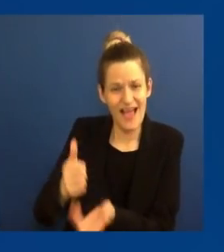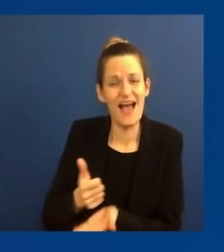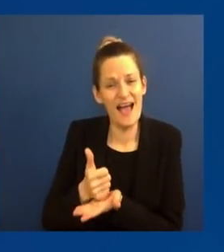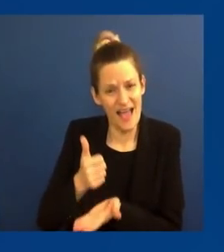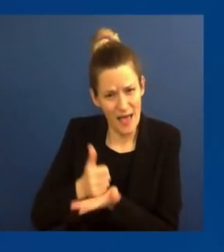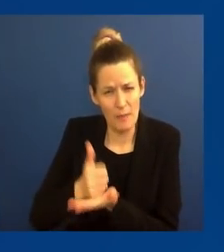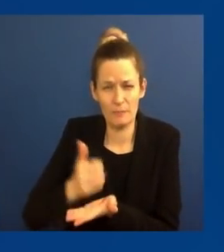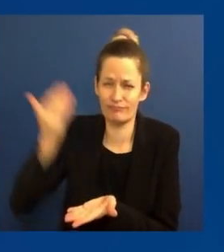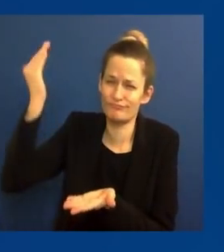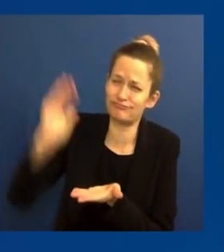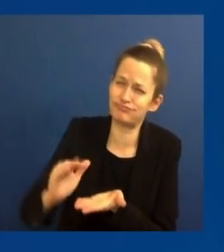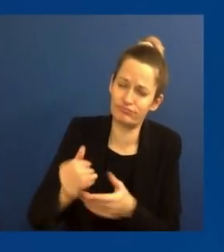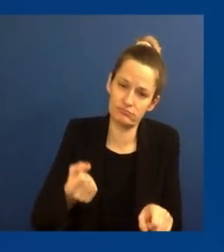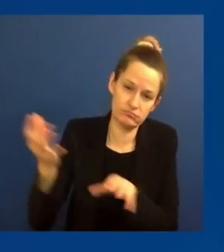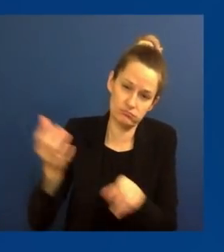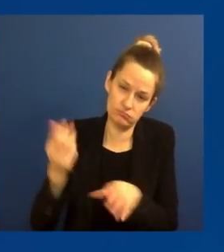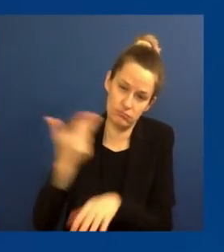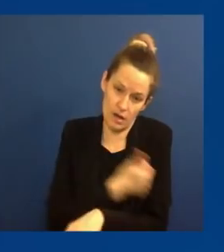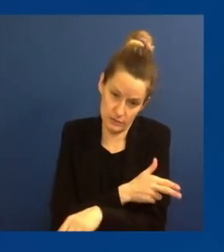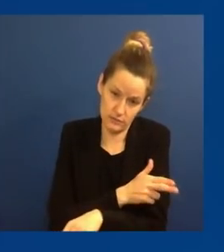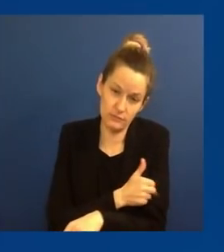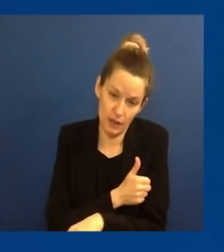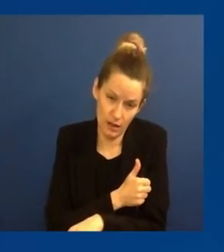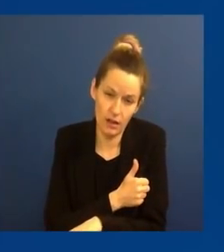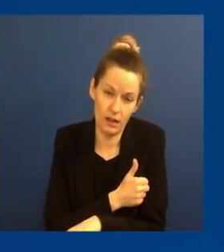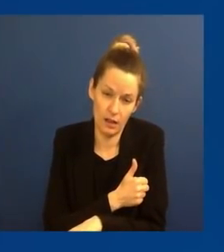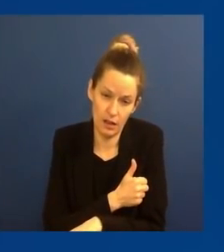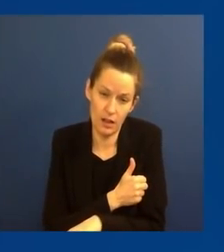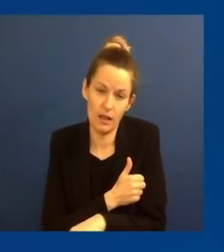And working closely with Pfizer, we accelerated the delivery of these pills.